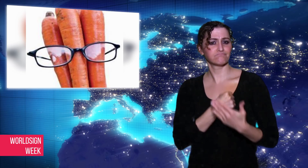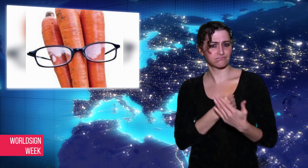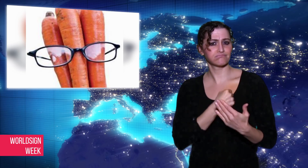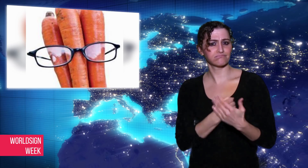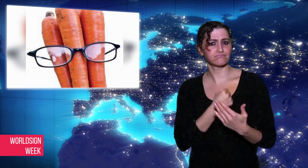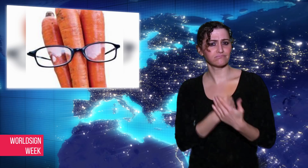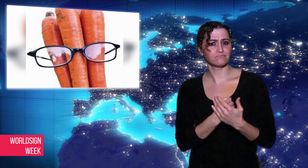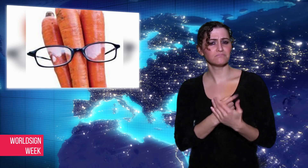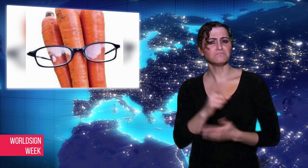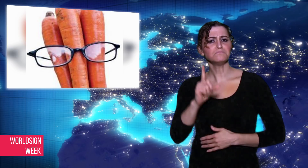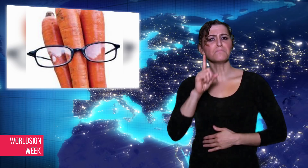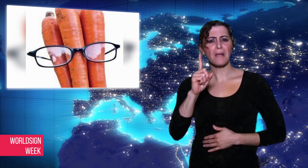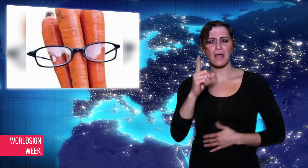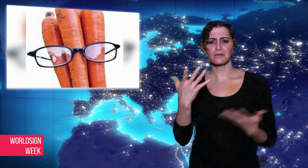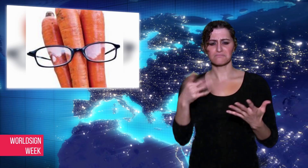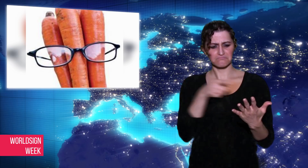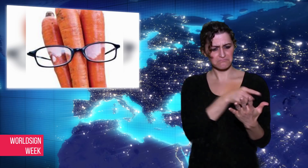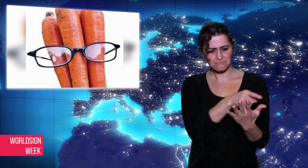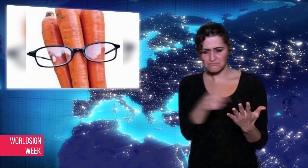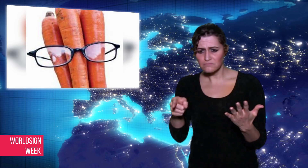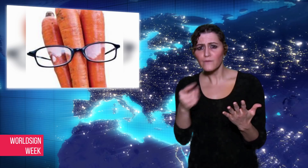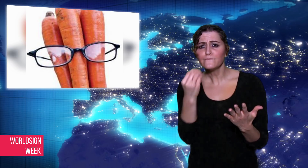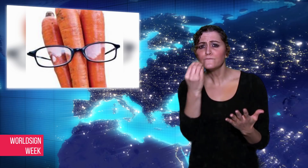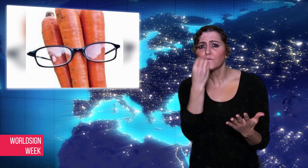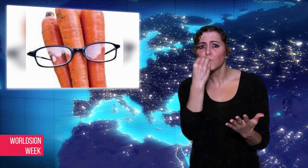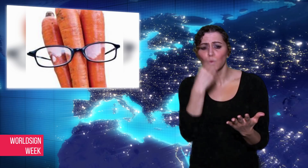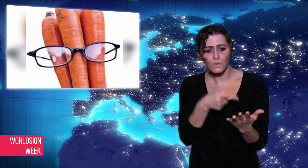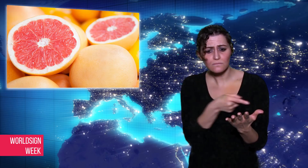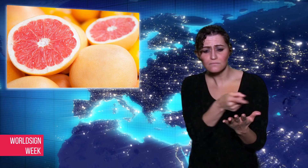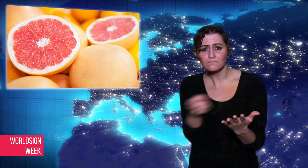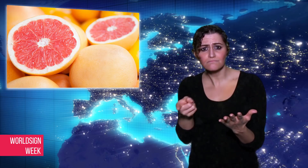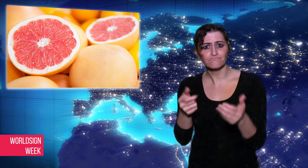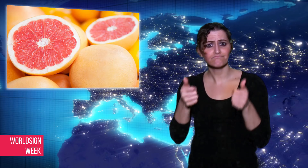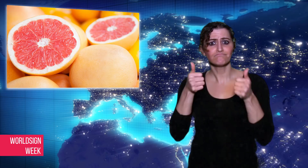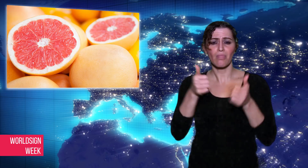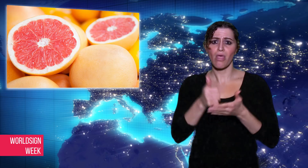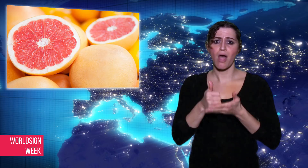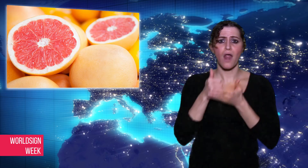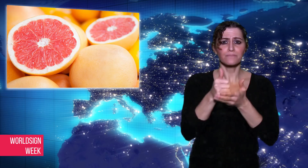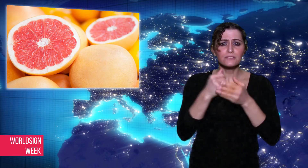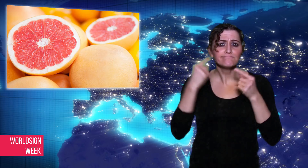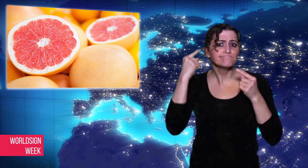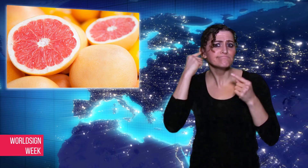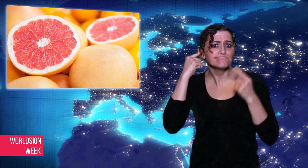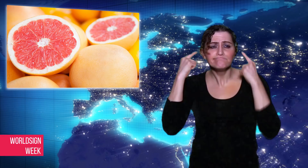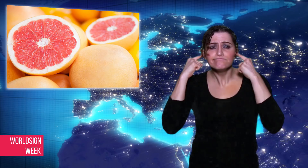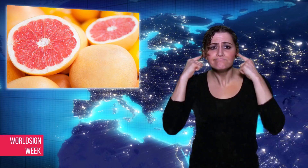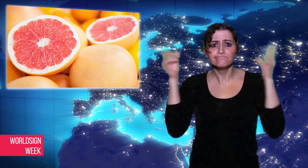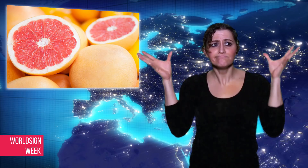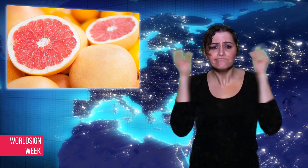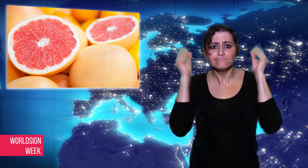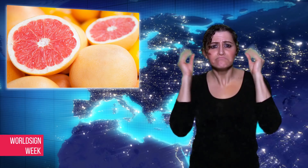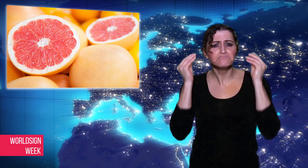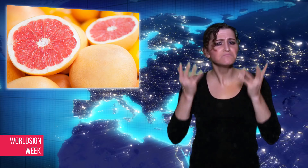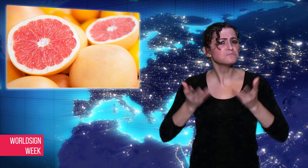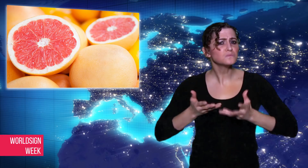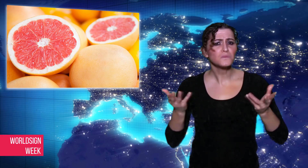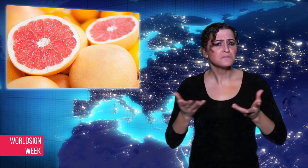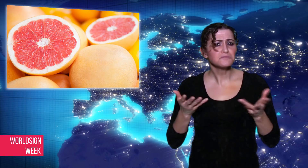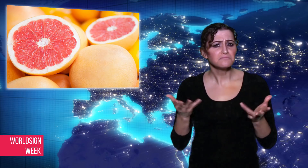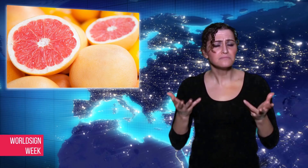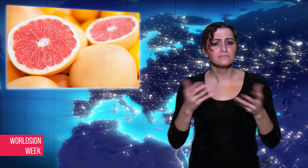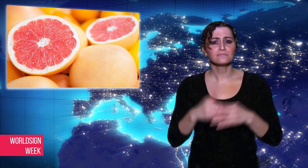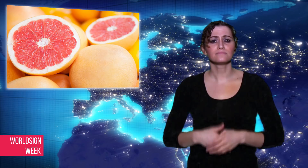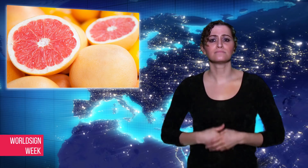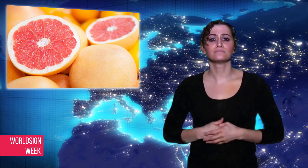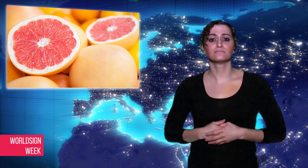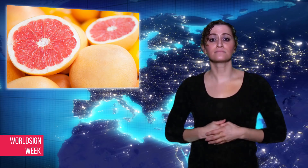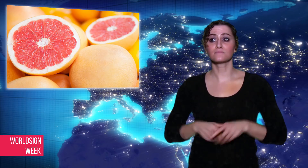some peas, wild mushrooms and brown